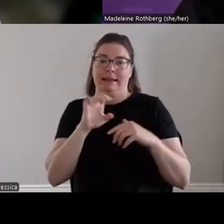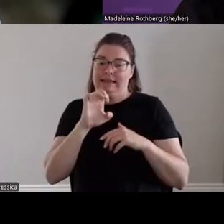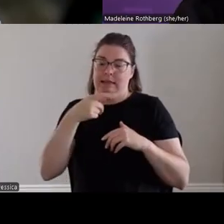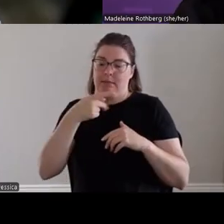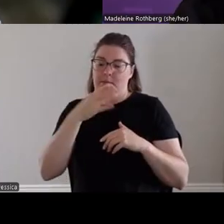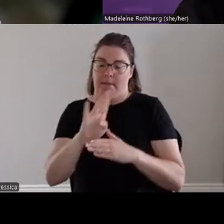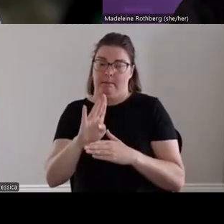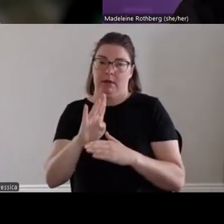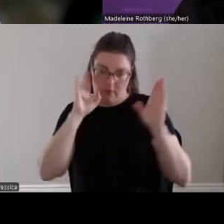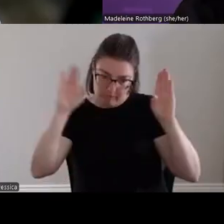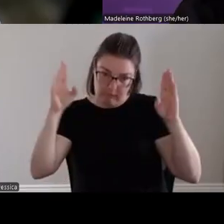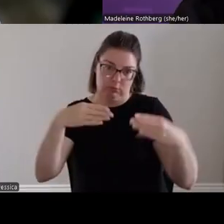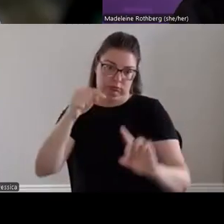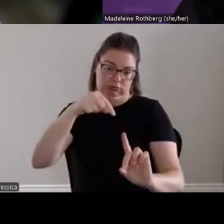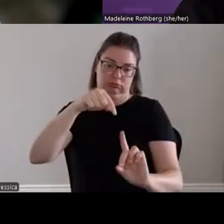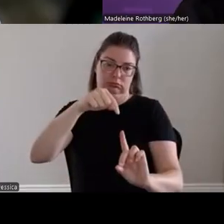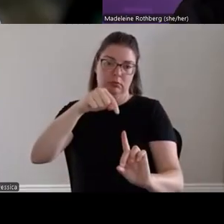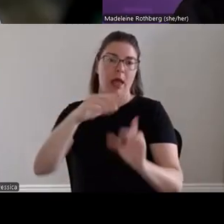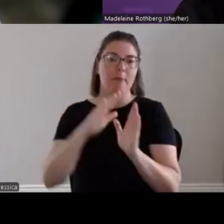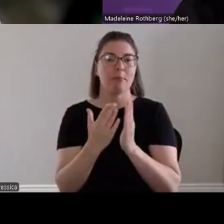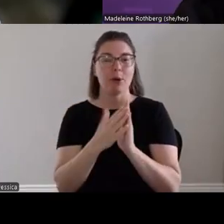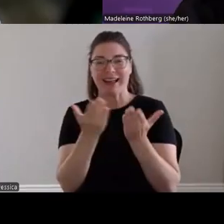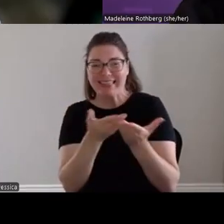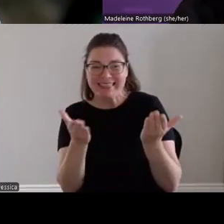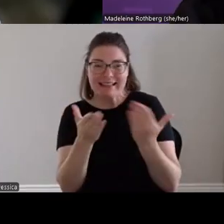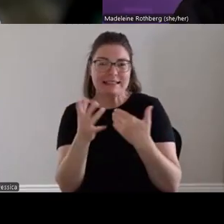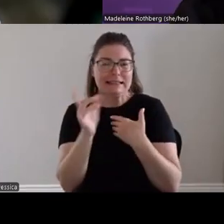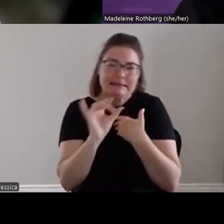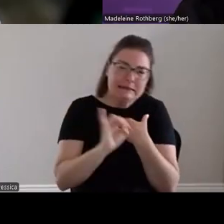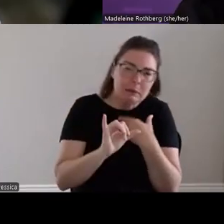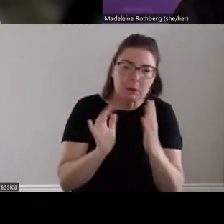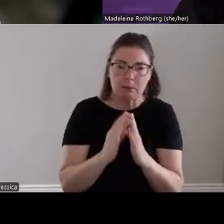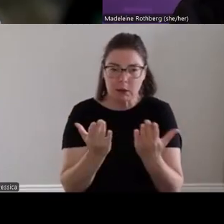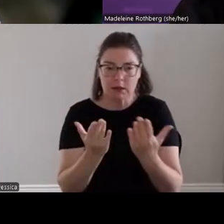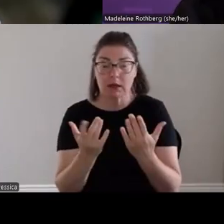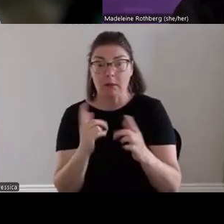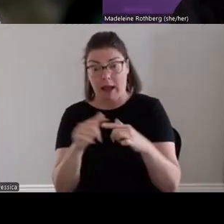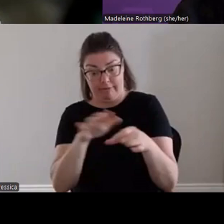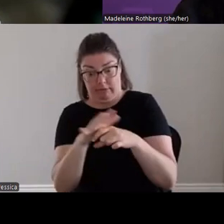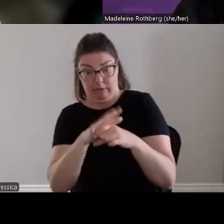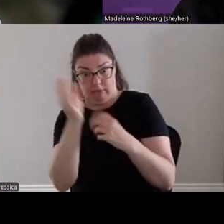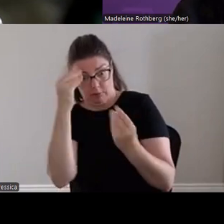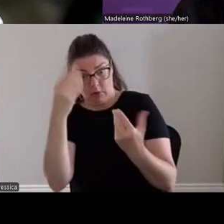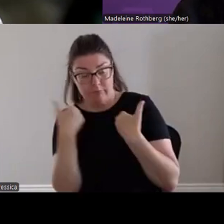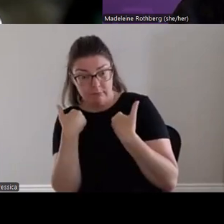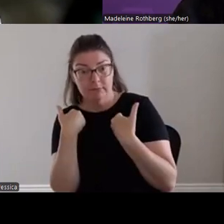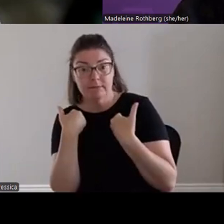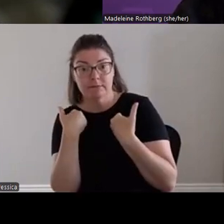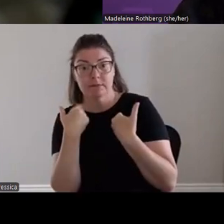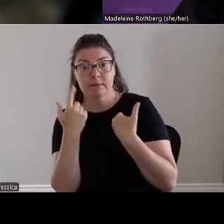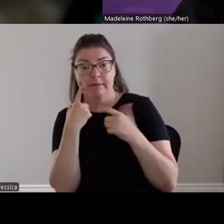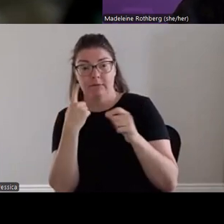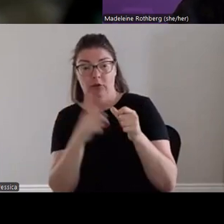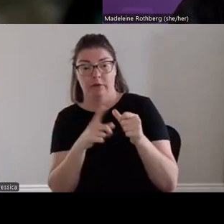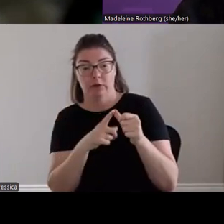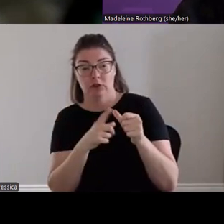focused on book-like objects. Um, but there's enough information in the original schema.org